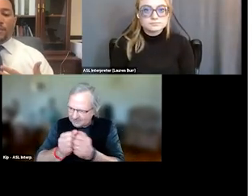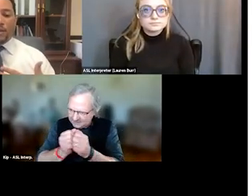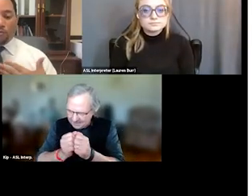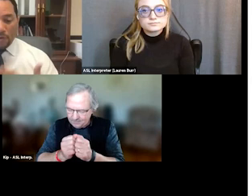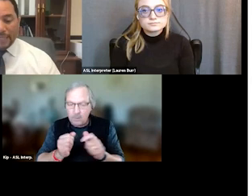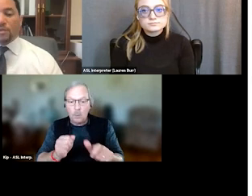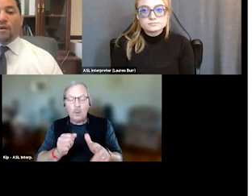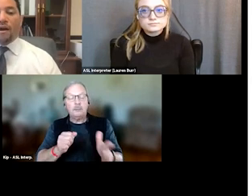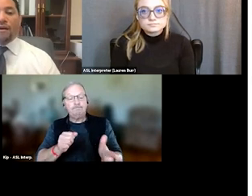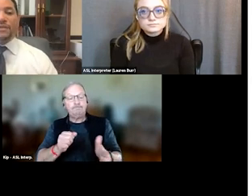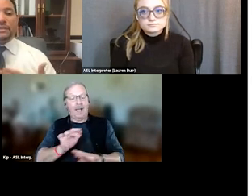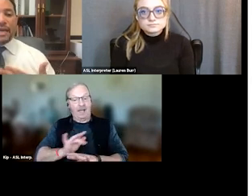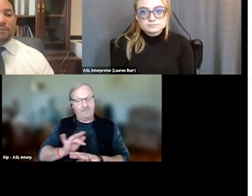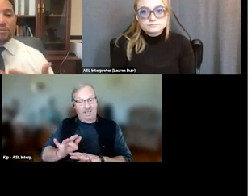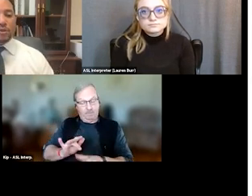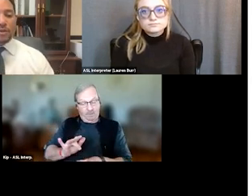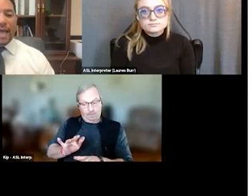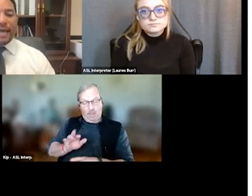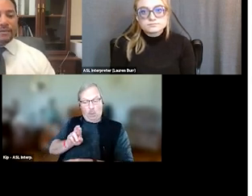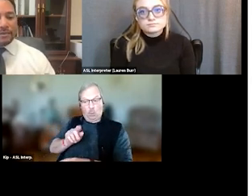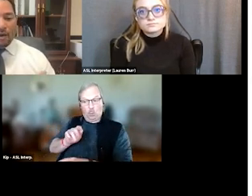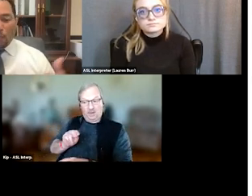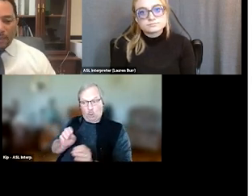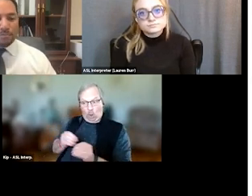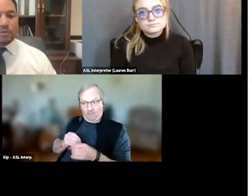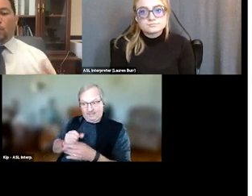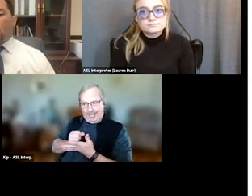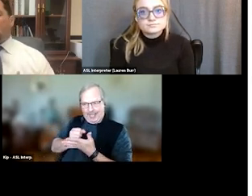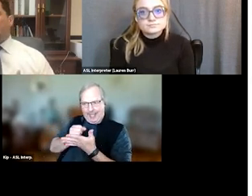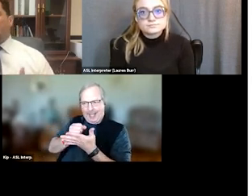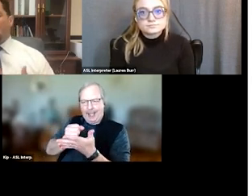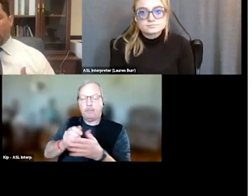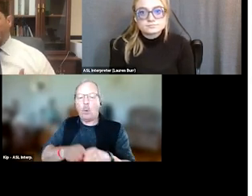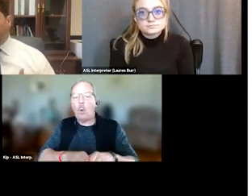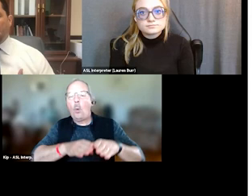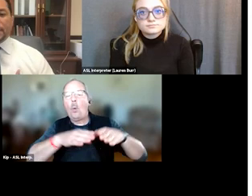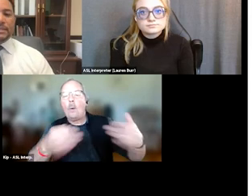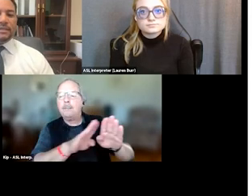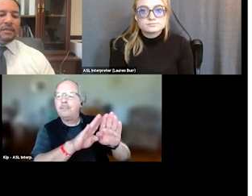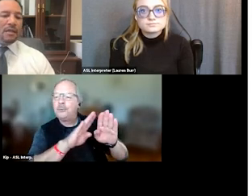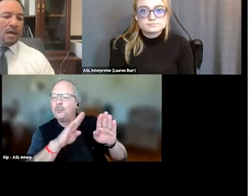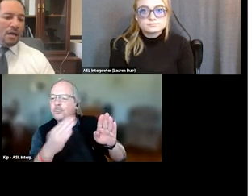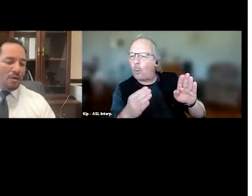from the regional office to help do that. Open up doors, create bridges,